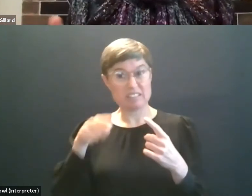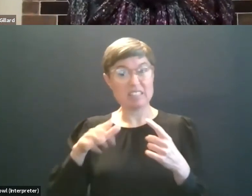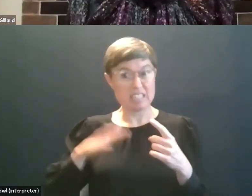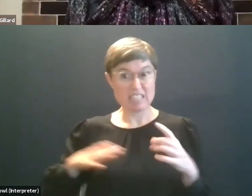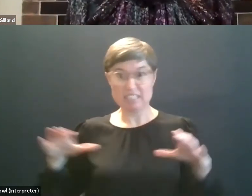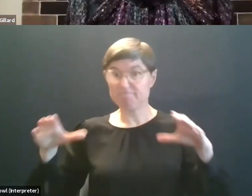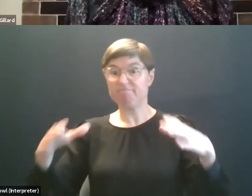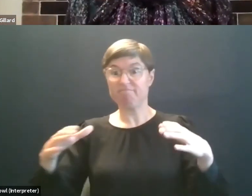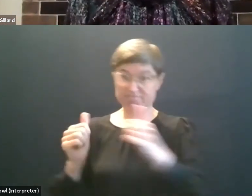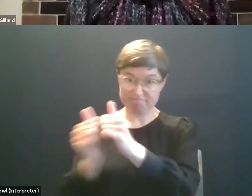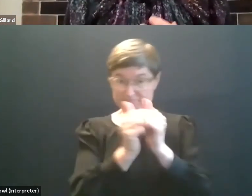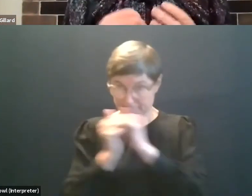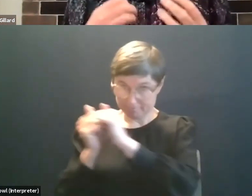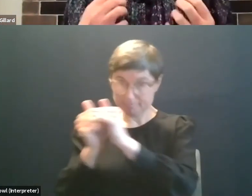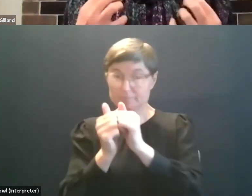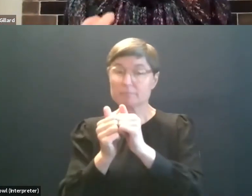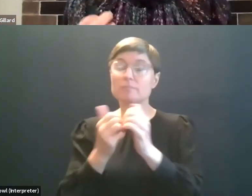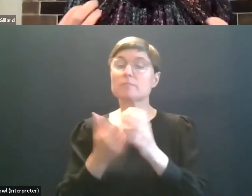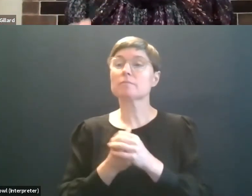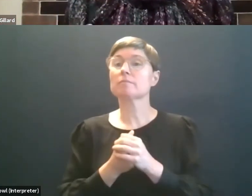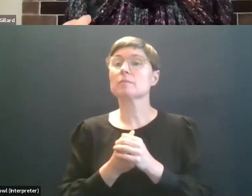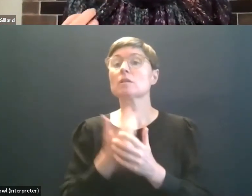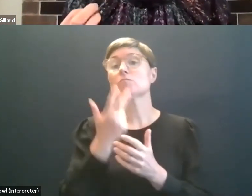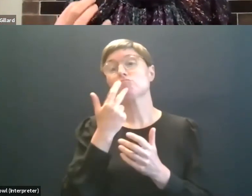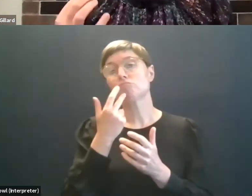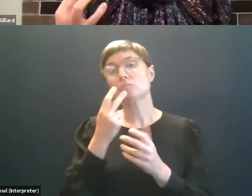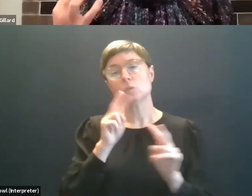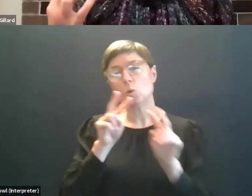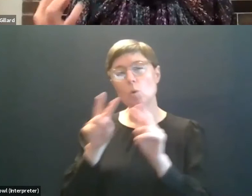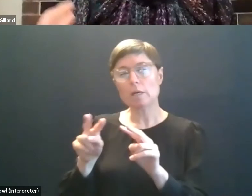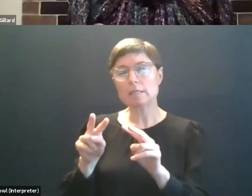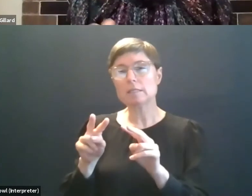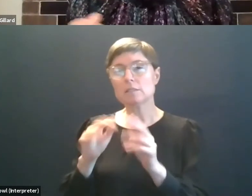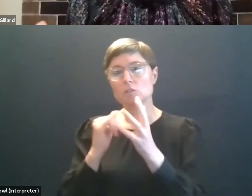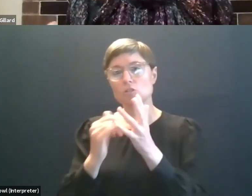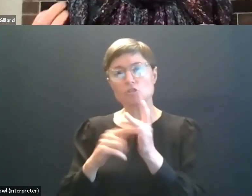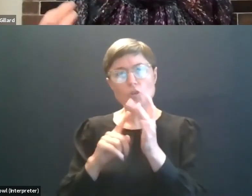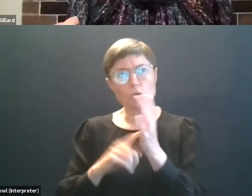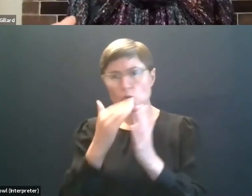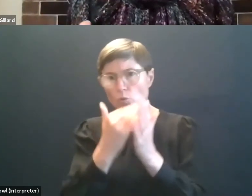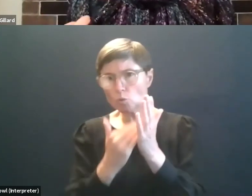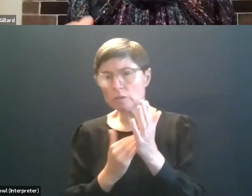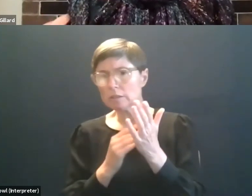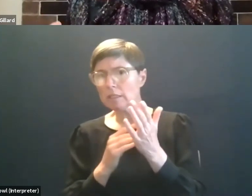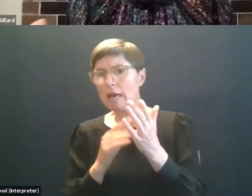So if you were looking at the social determinants of - that affect mental wellness or mental